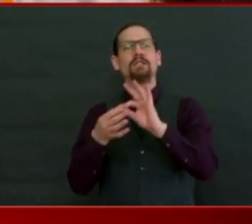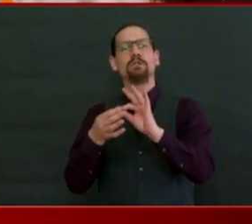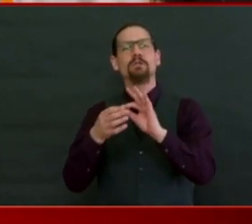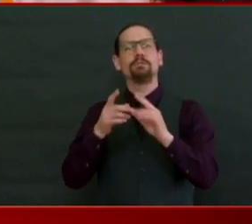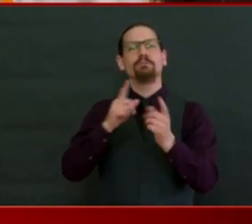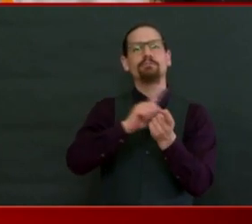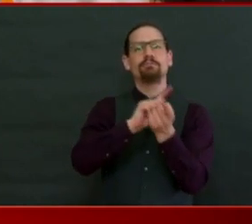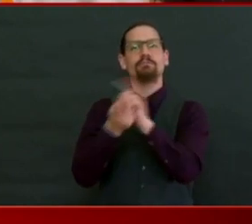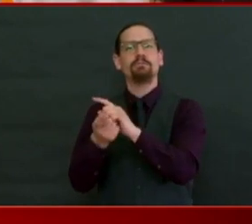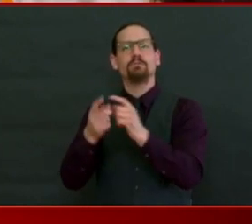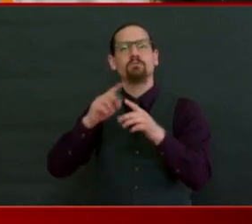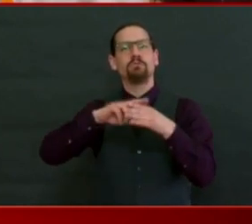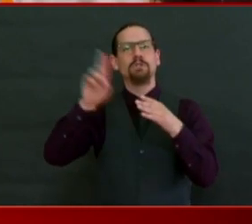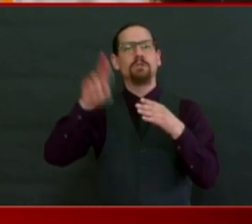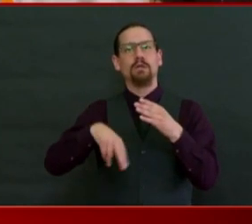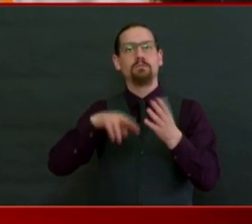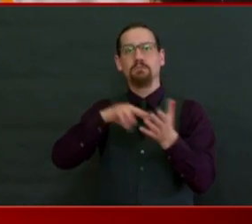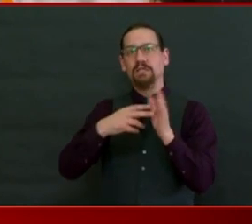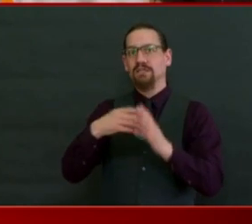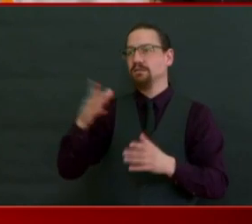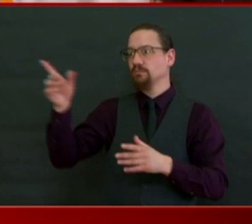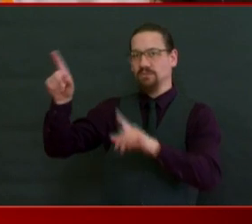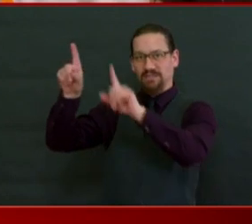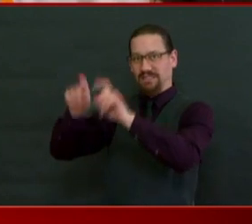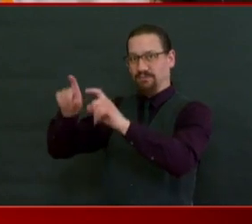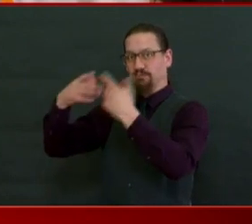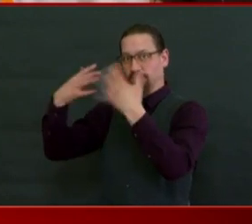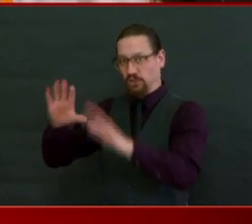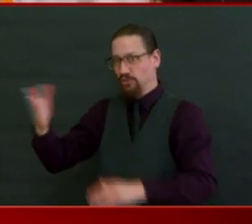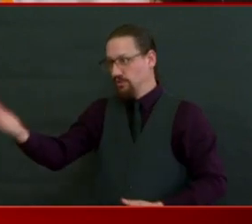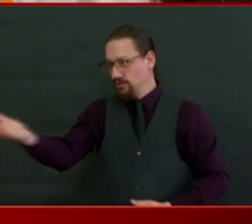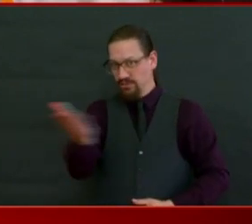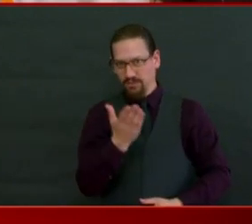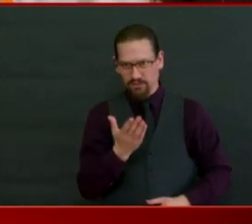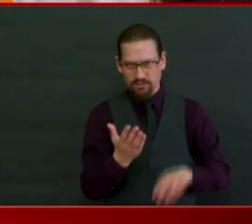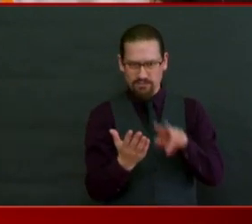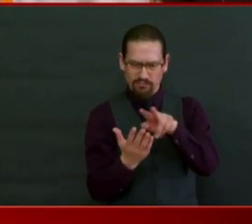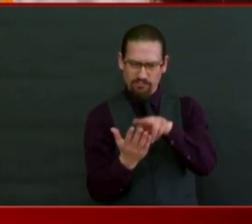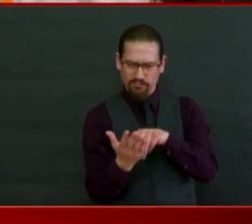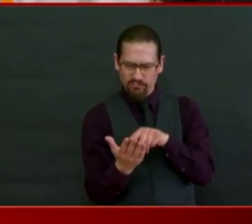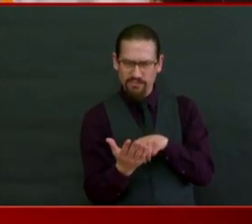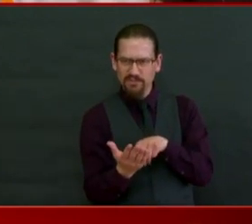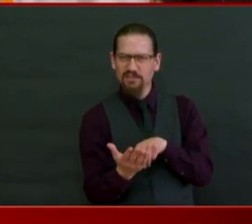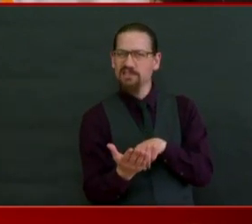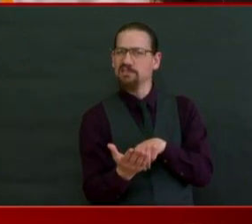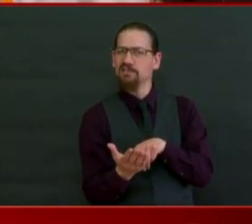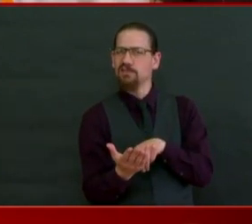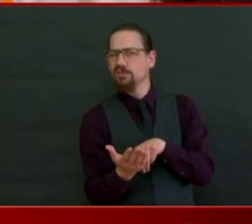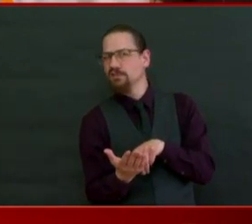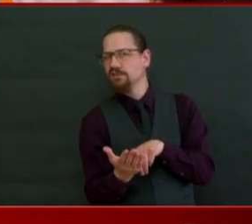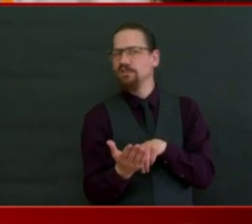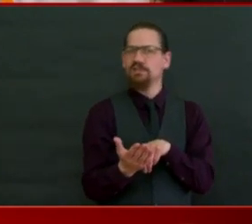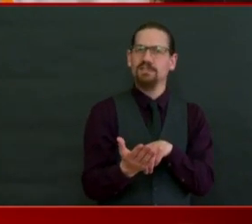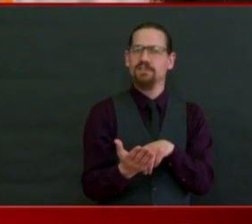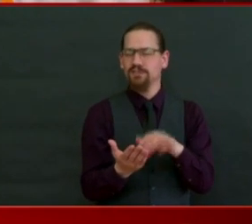TALKED ABOUT GETTING THE TESTS OBTAINED IN A WAY THAT WILL DECREASE THE RISK OF HAVING THOSE TYPE OF FALSE NEGATIVES BECAUSE YOU'RE GETTING WITH